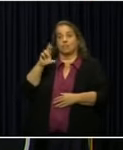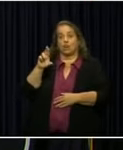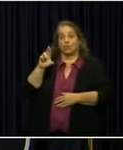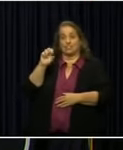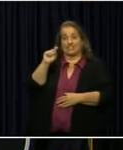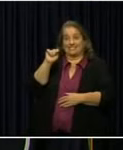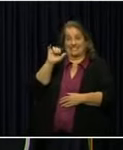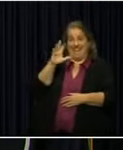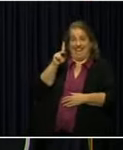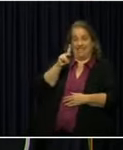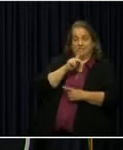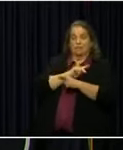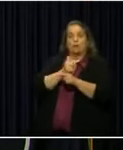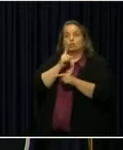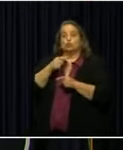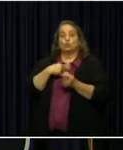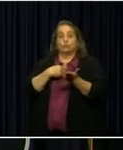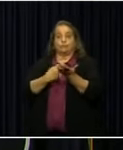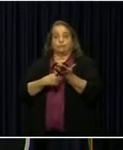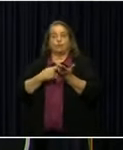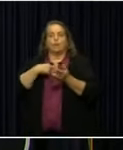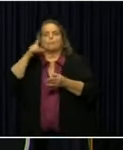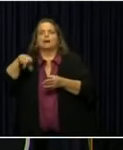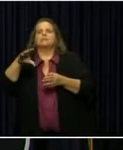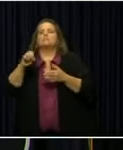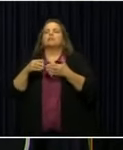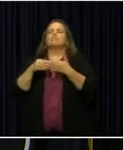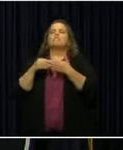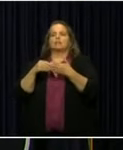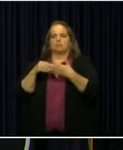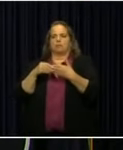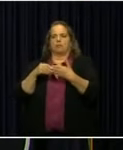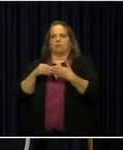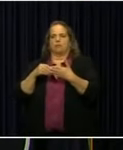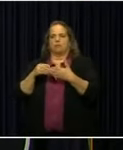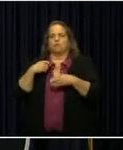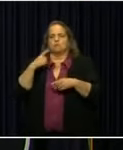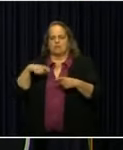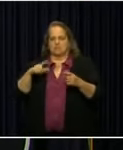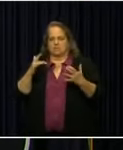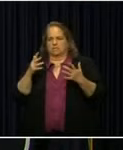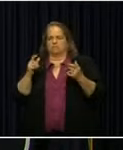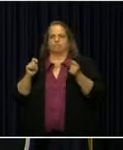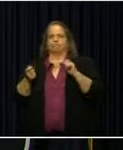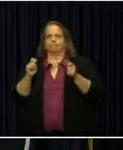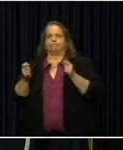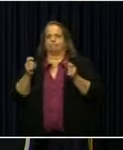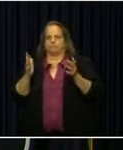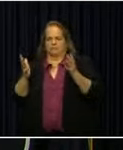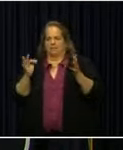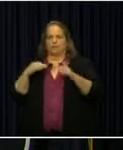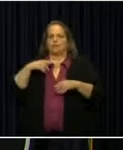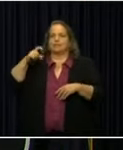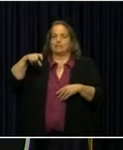DANGEROUS DISEASE, VIRUS THAT IS OUT THERE. IT'S STILL GOING TO BE VERY CONTAGIOUS. AND SO EVERYBODY'S GOING TO WANT